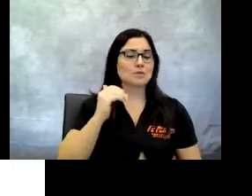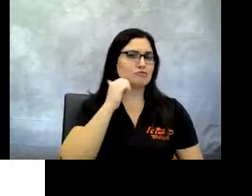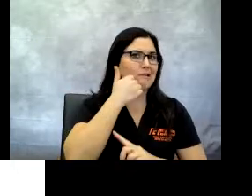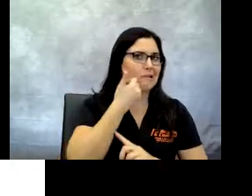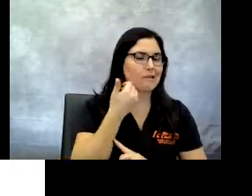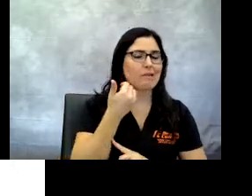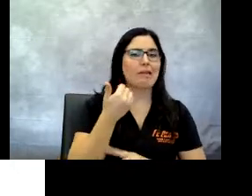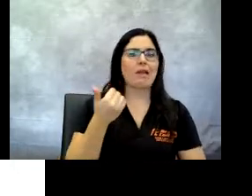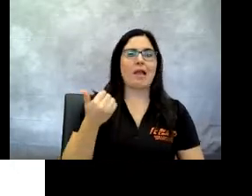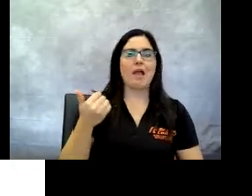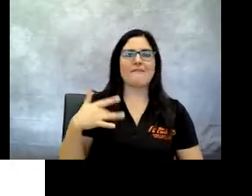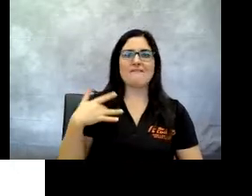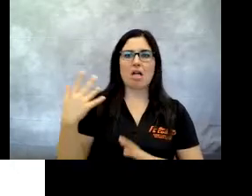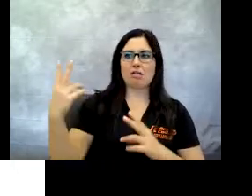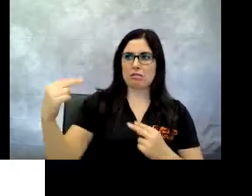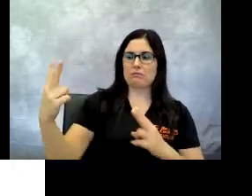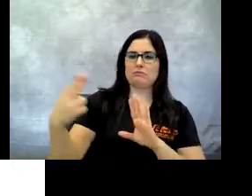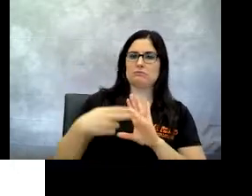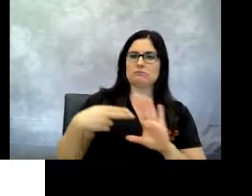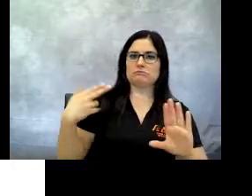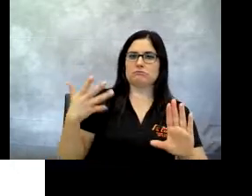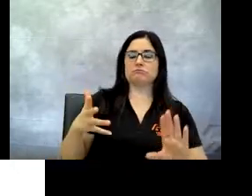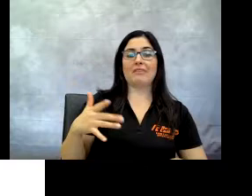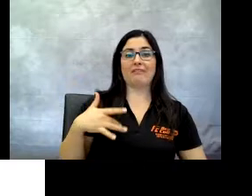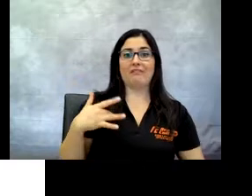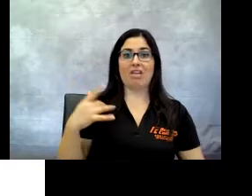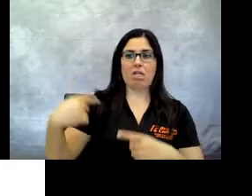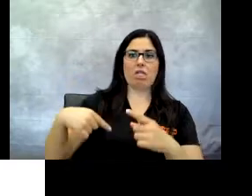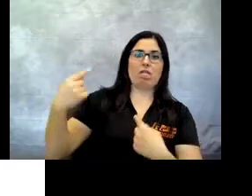being stereotyped and experience derogatory labels placed on them.